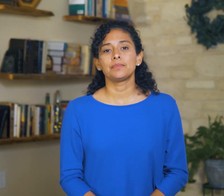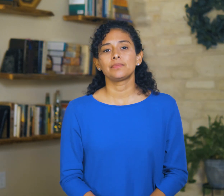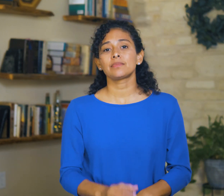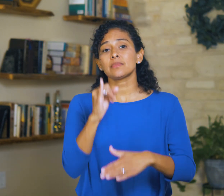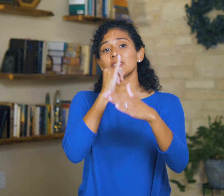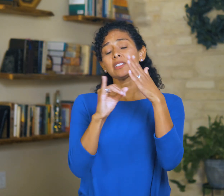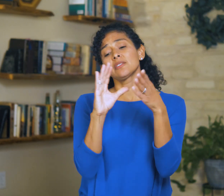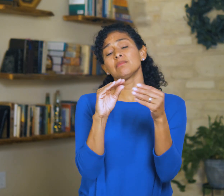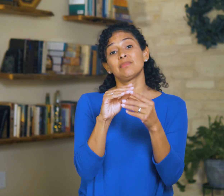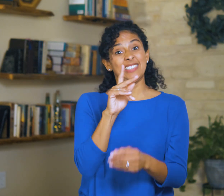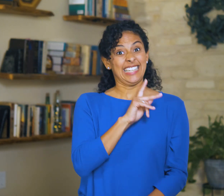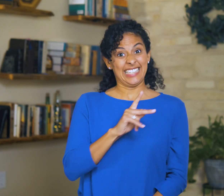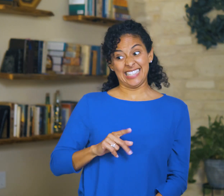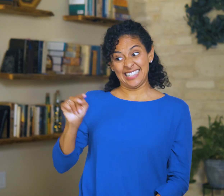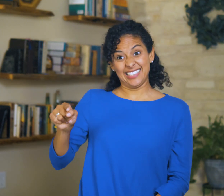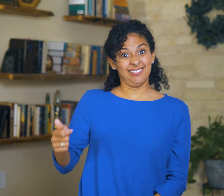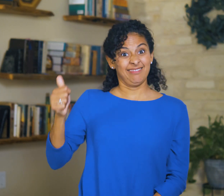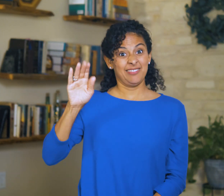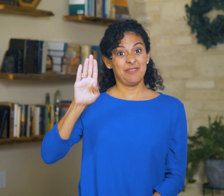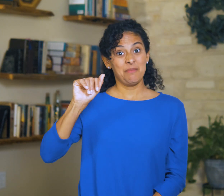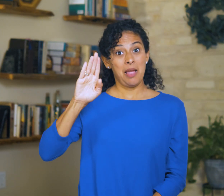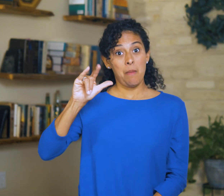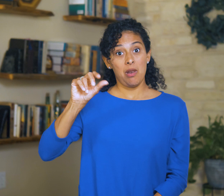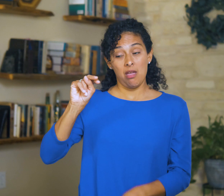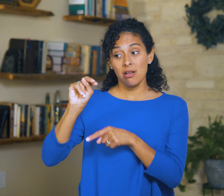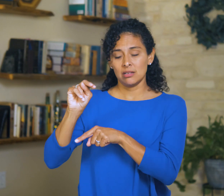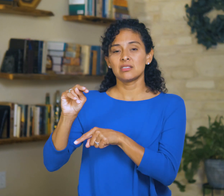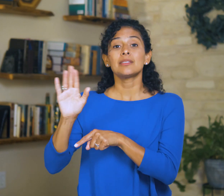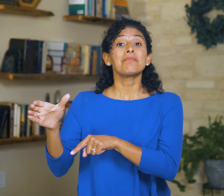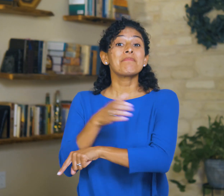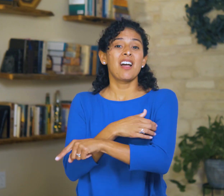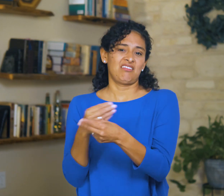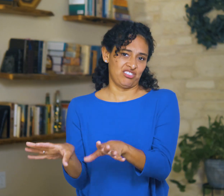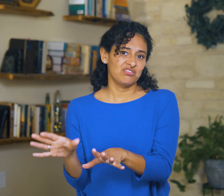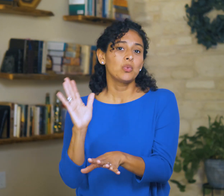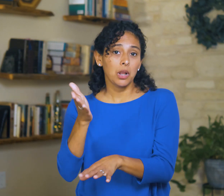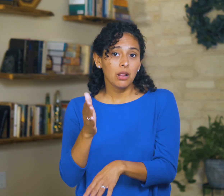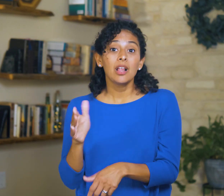Isaiah says the king of Babylon will lose his power